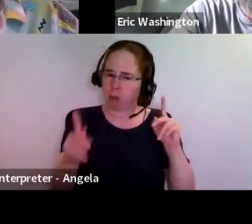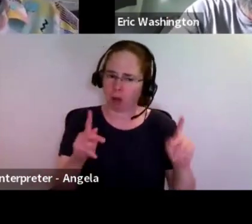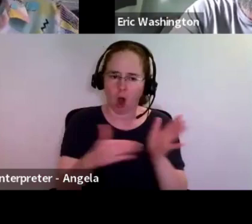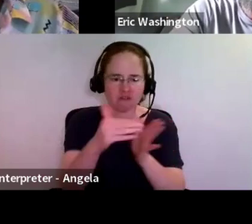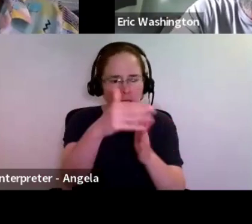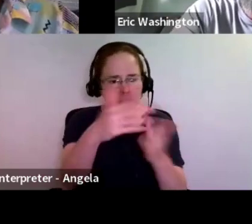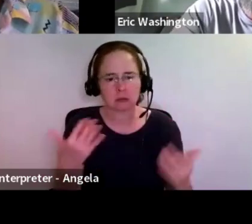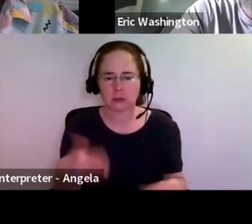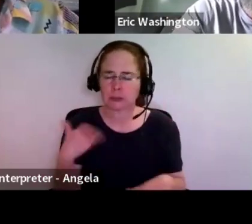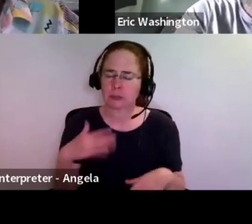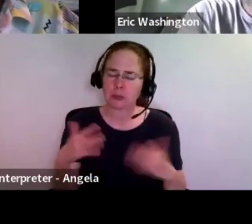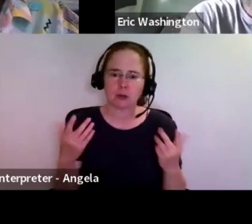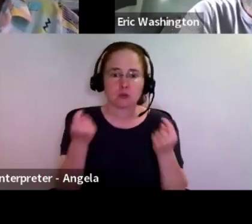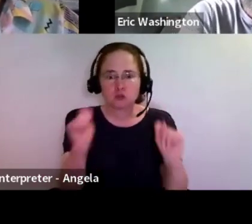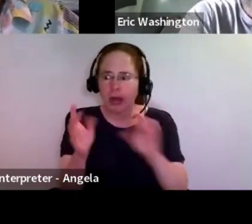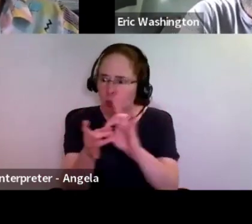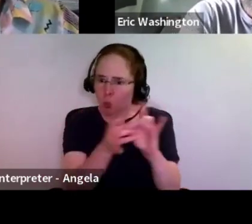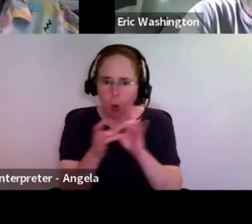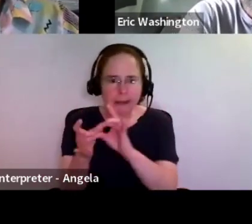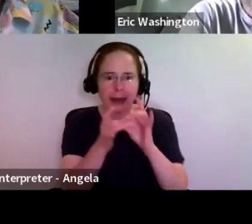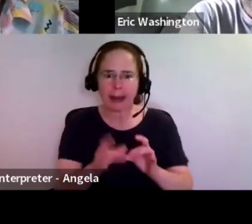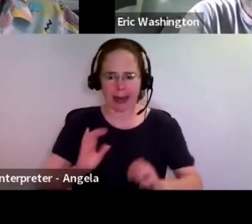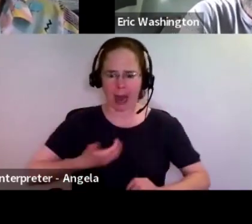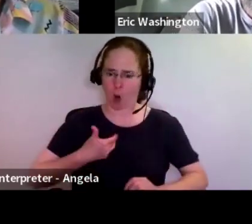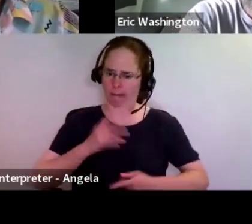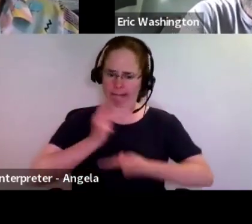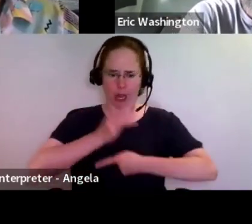complexity of trying to coordinate our own care, the